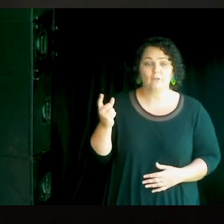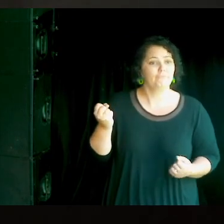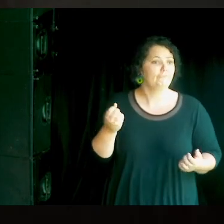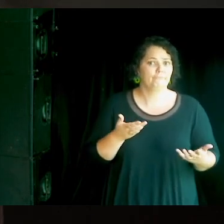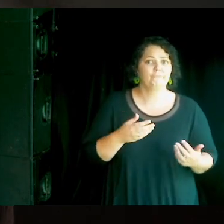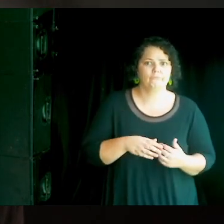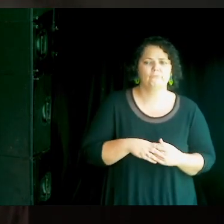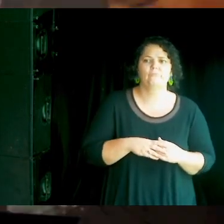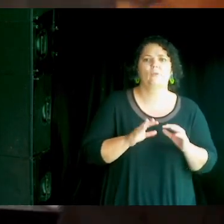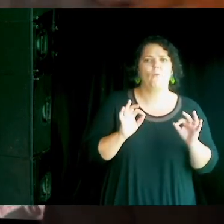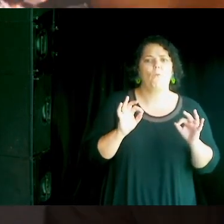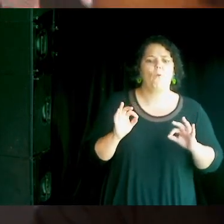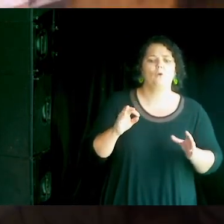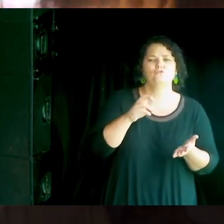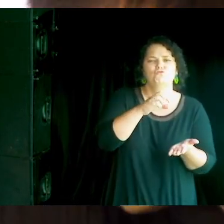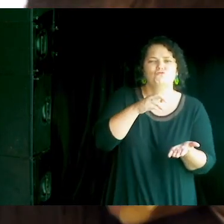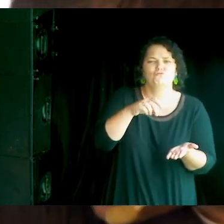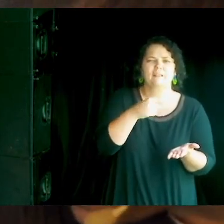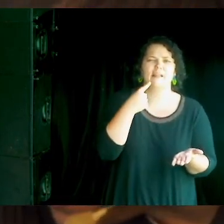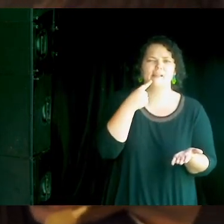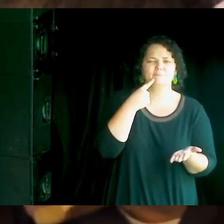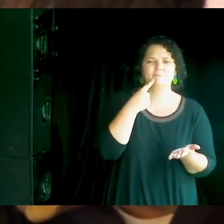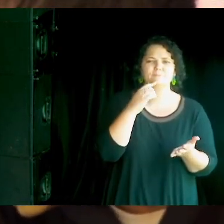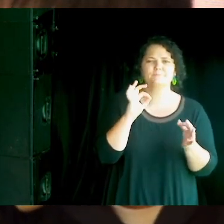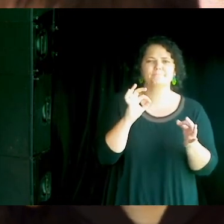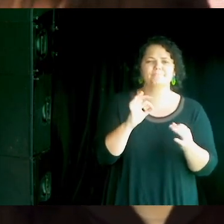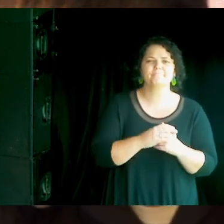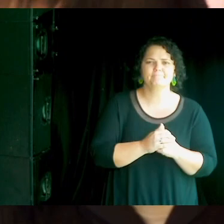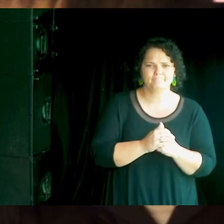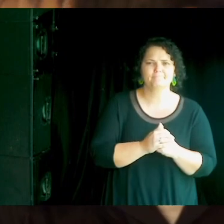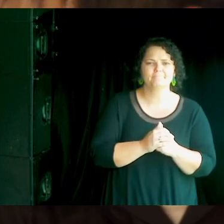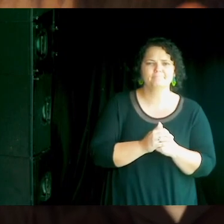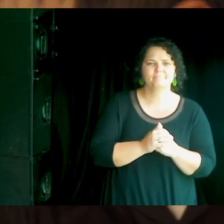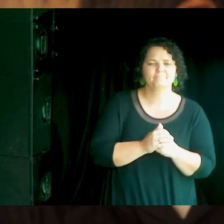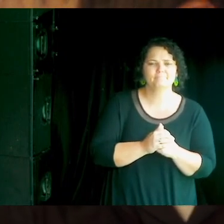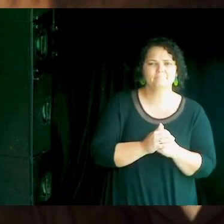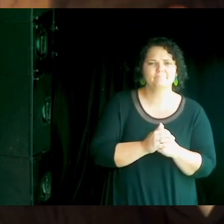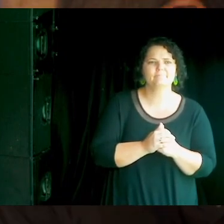crispy pot so put it on top yes I put it up here as well and then a bit of chili